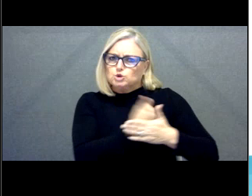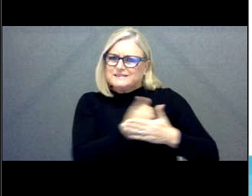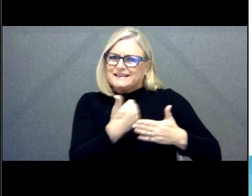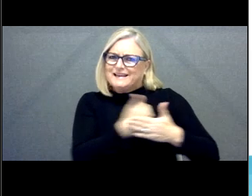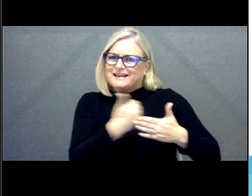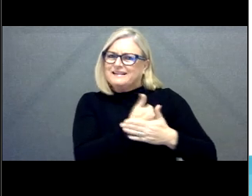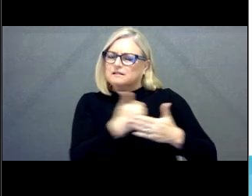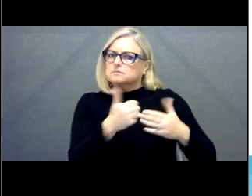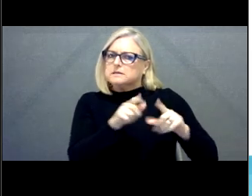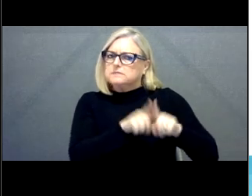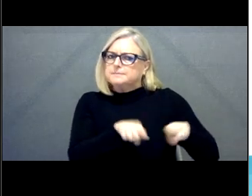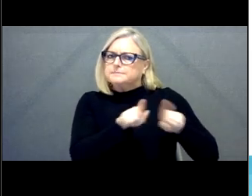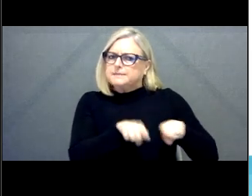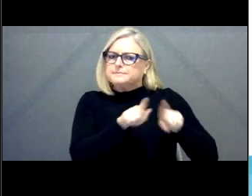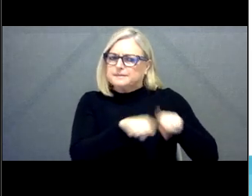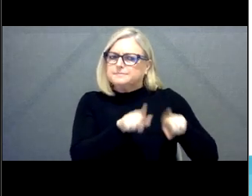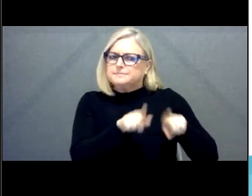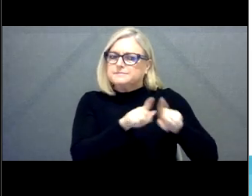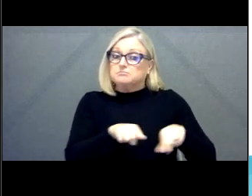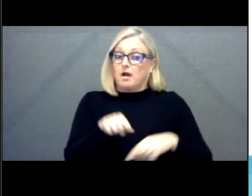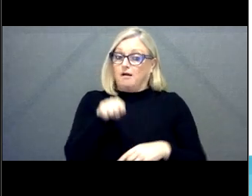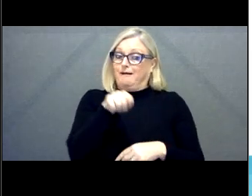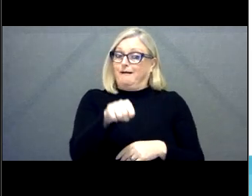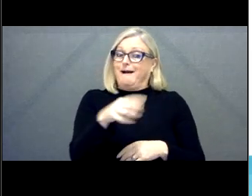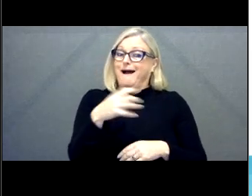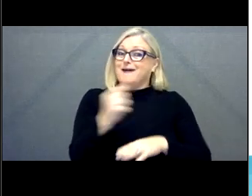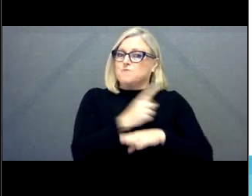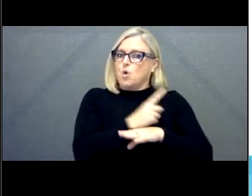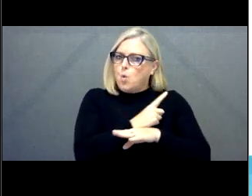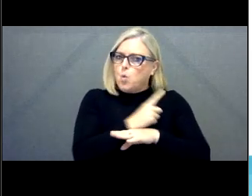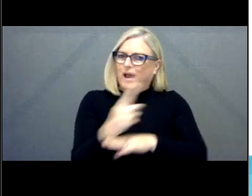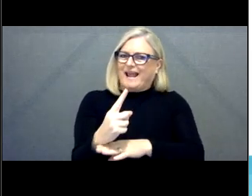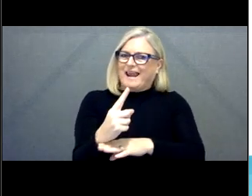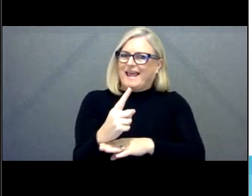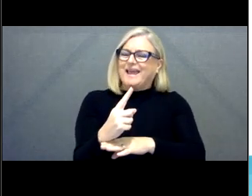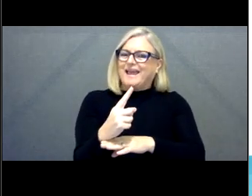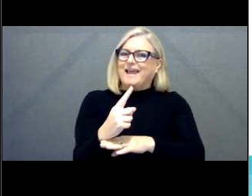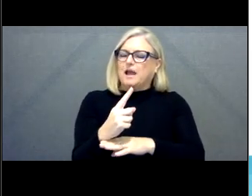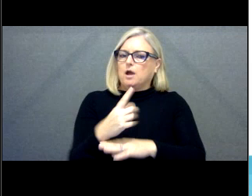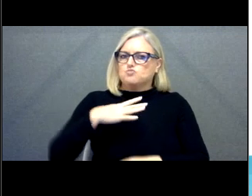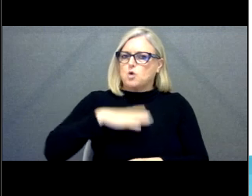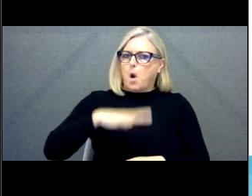some weekly it starts off weekly uh mandatory requirements which are a case management session